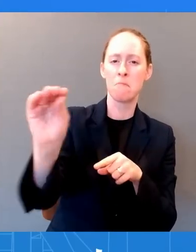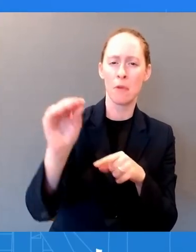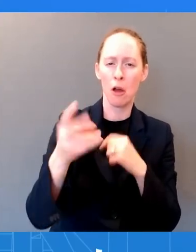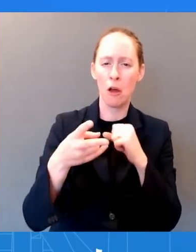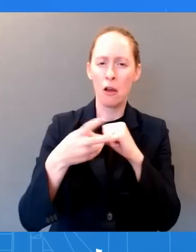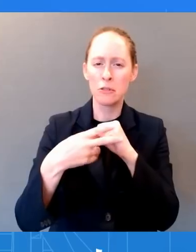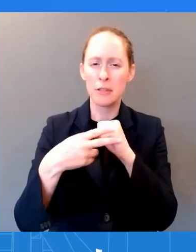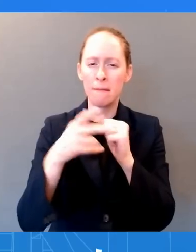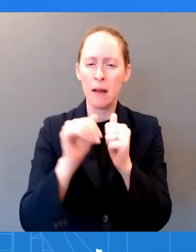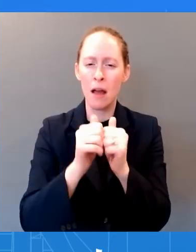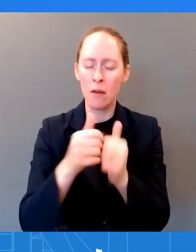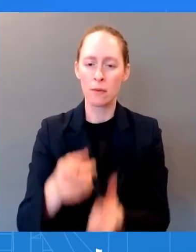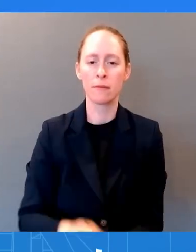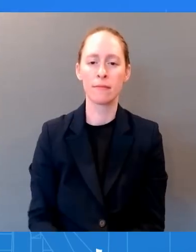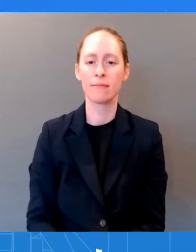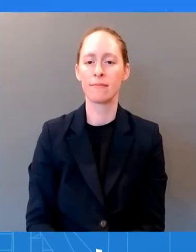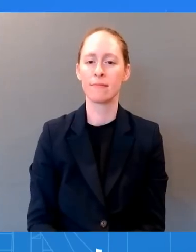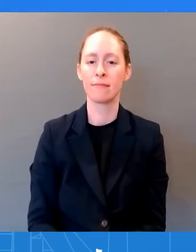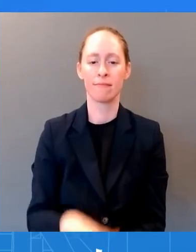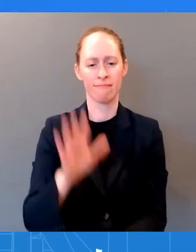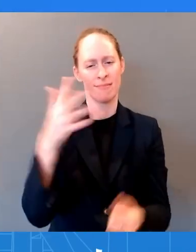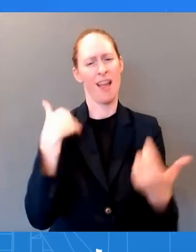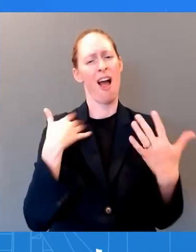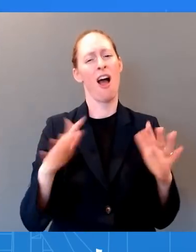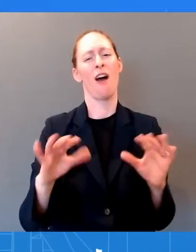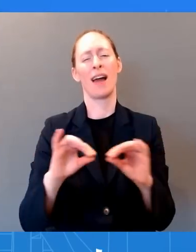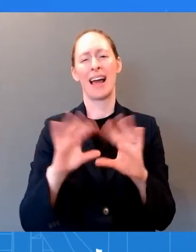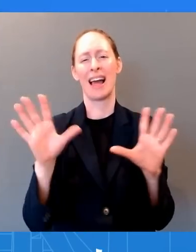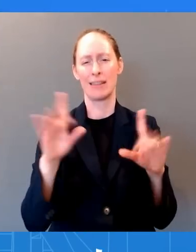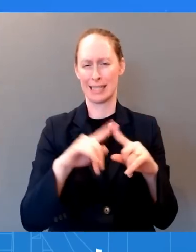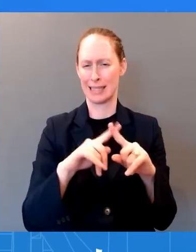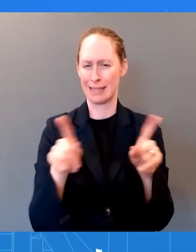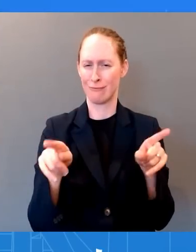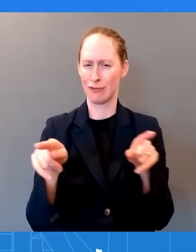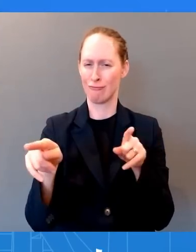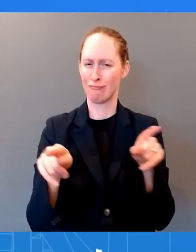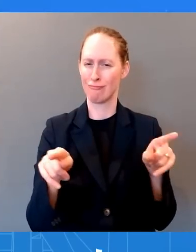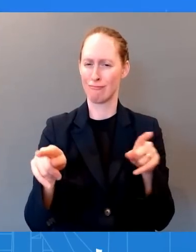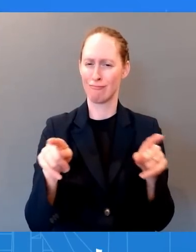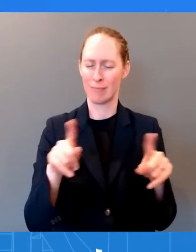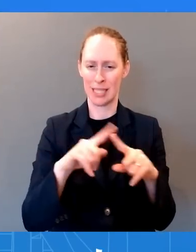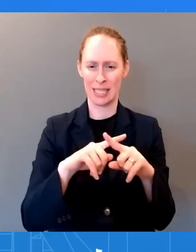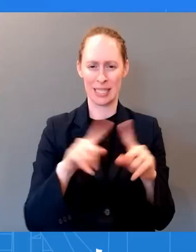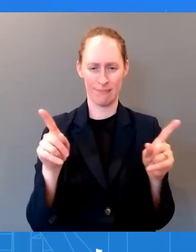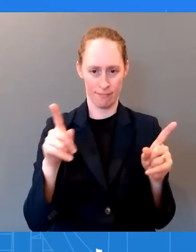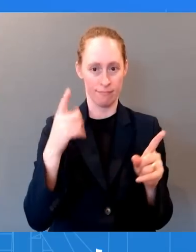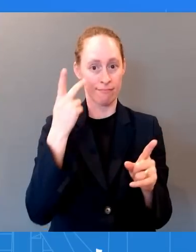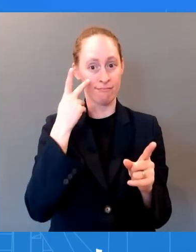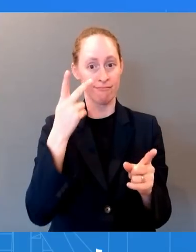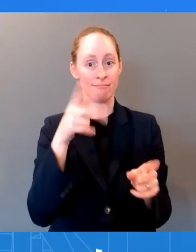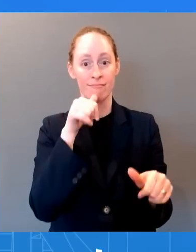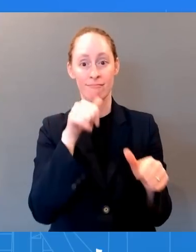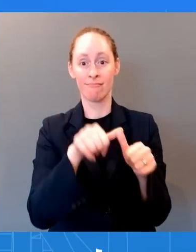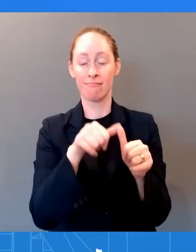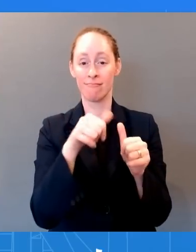And so just want to restate that. The recently published letter from the Archives is not about the search and, in fact, underlines